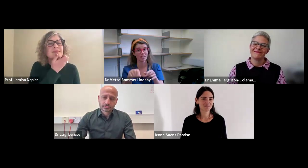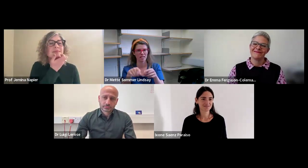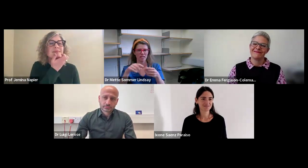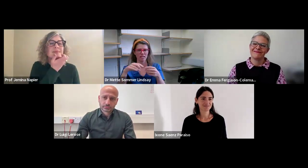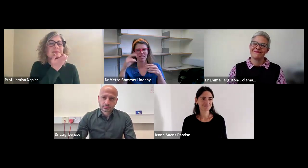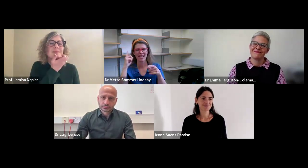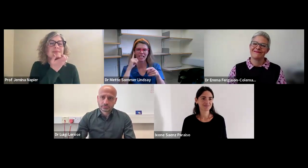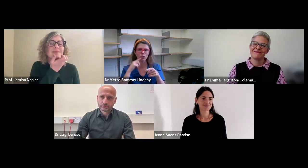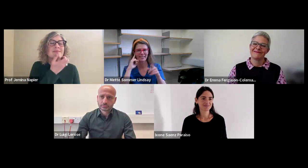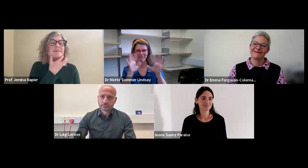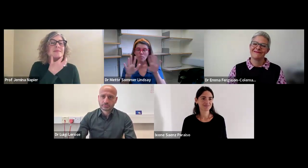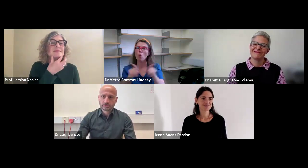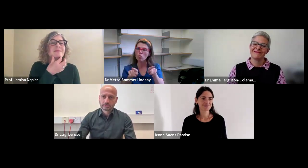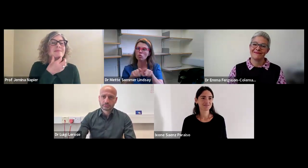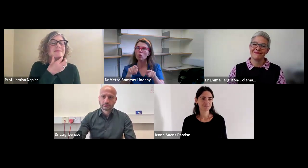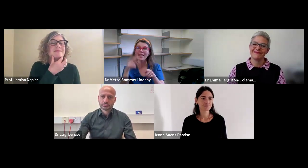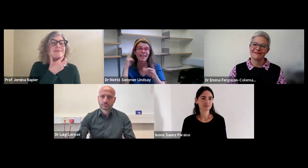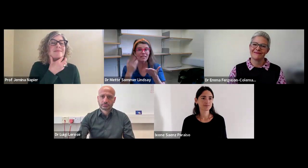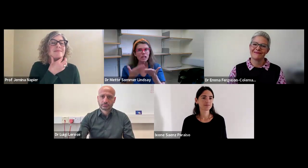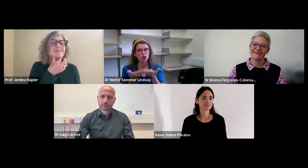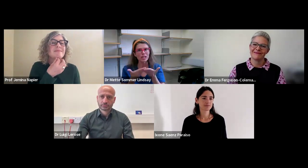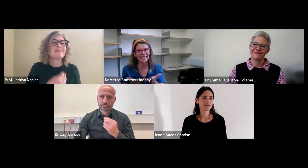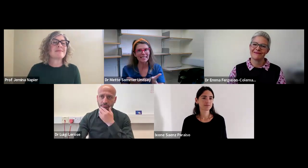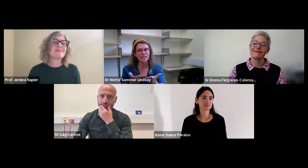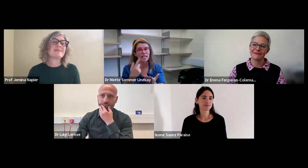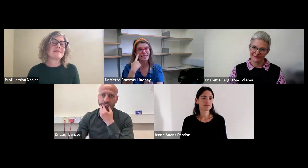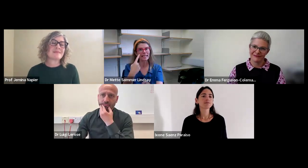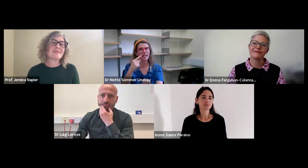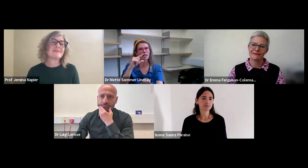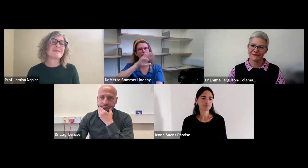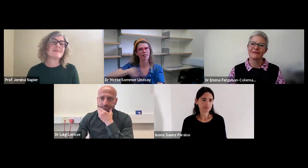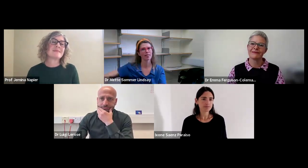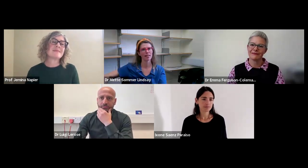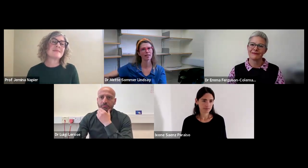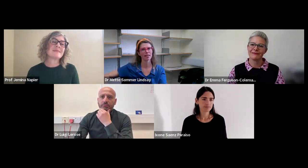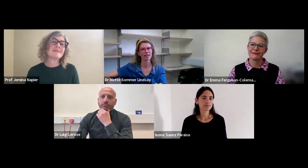Mette: just to link into what we've been talking about, when we think about deaf studies,